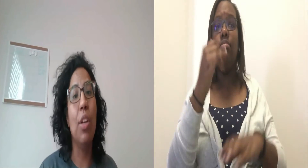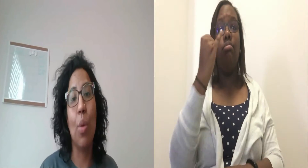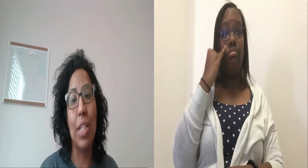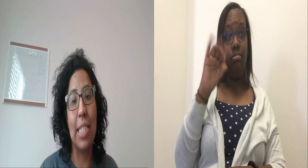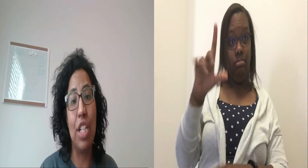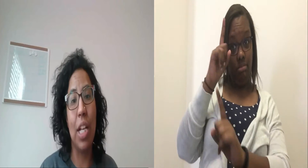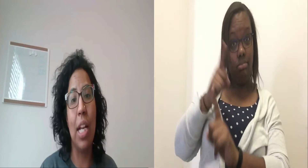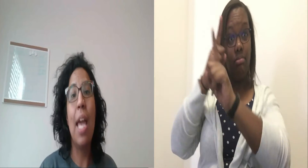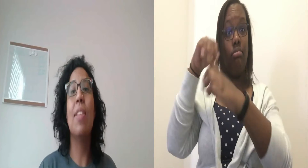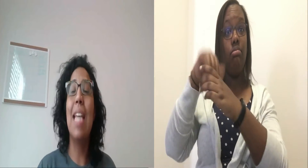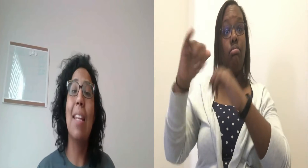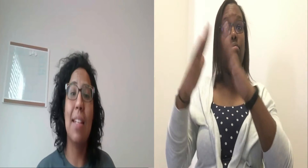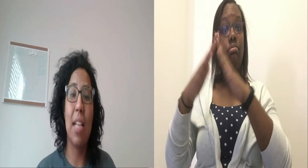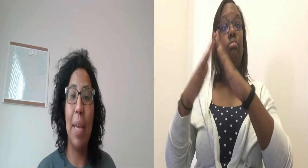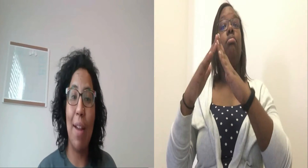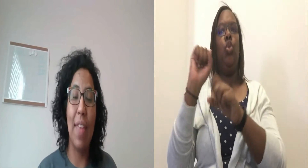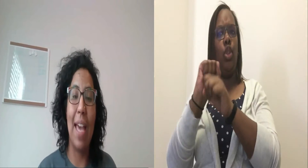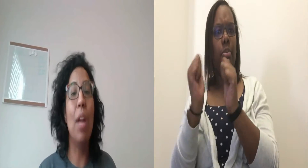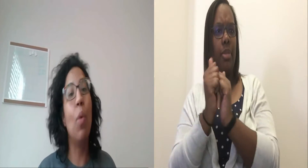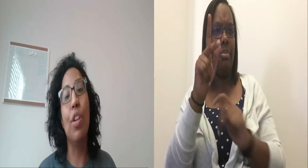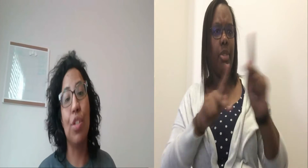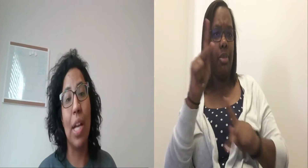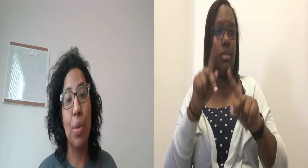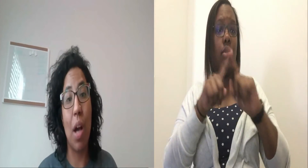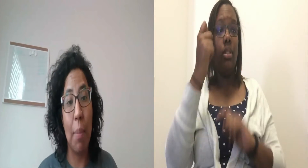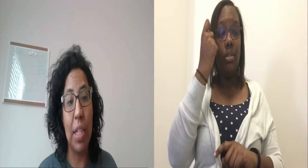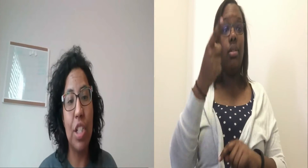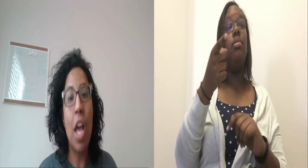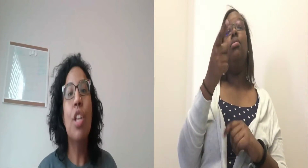your organization the data that is coming out of that and what you're trying to accomplish